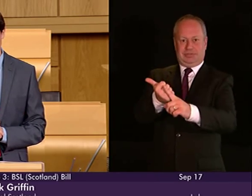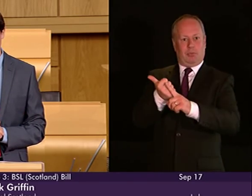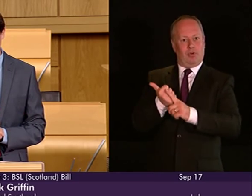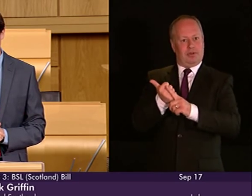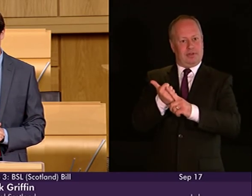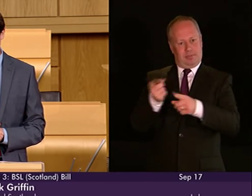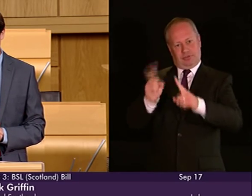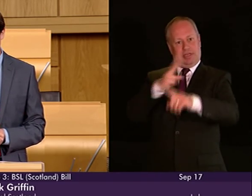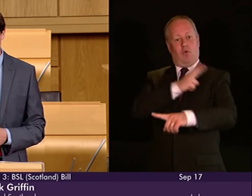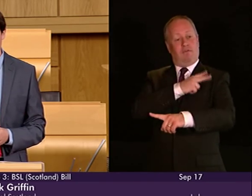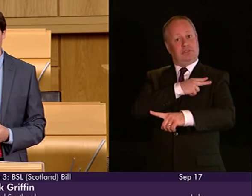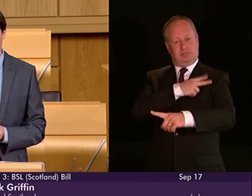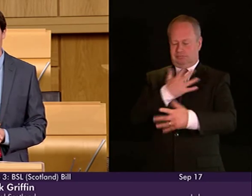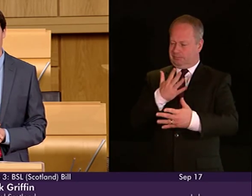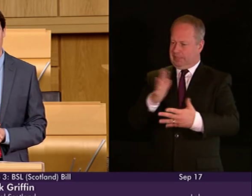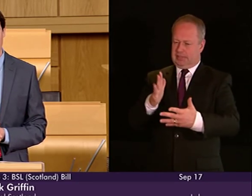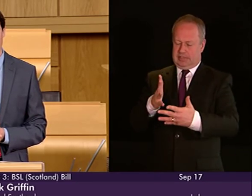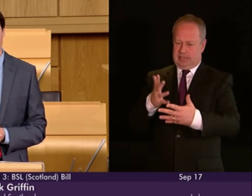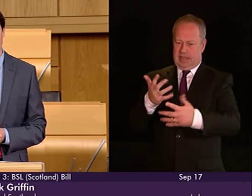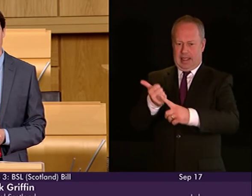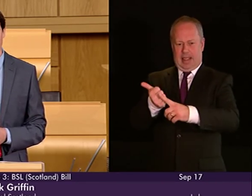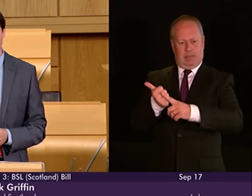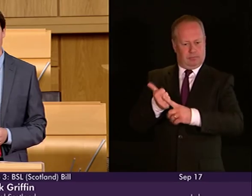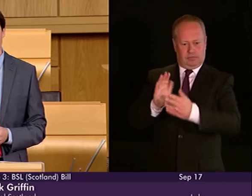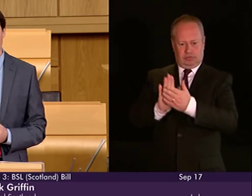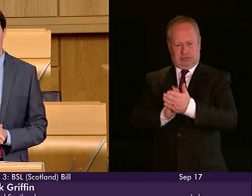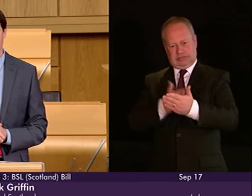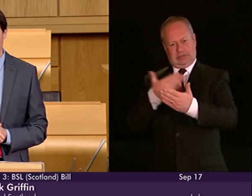have given in terms of the Scottish Parliamentary Corporate Body translating a large volume